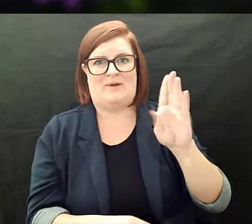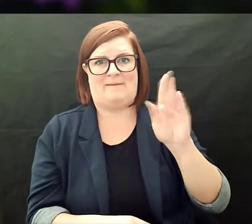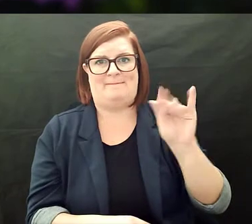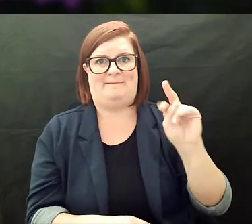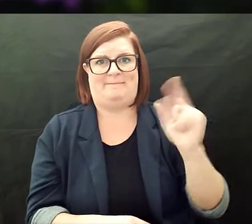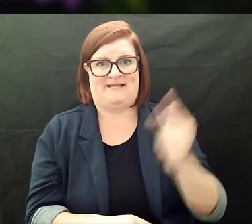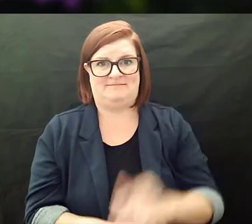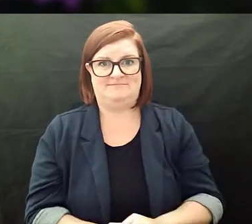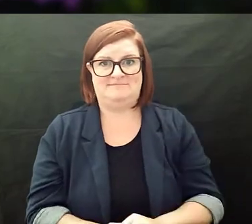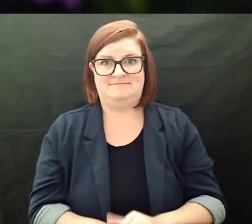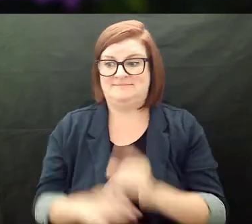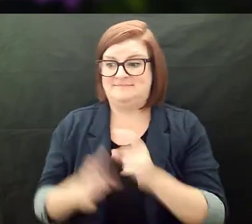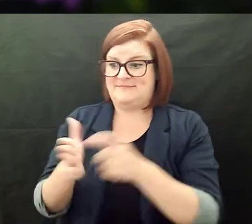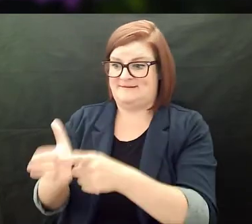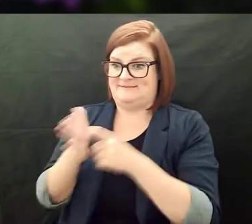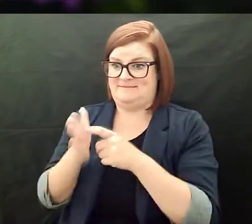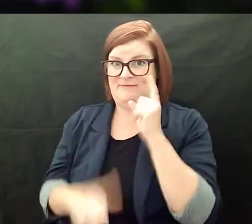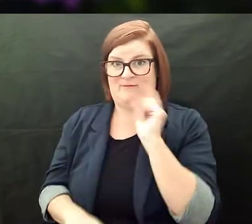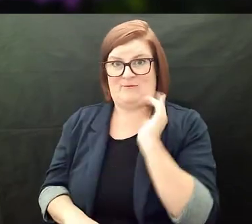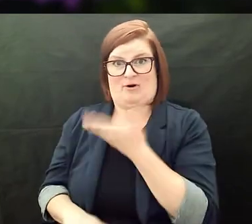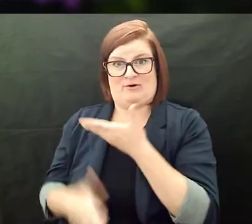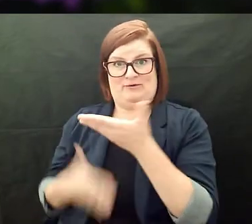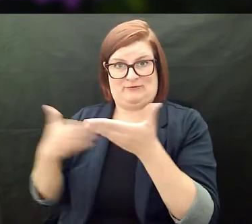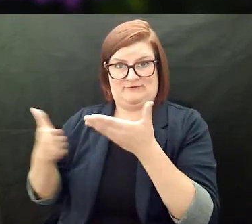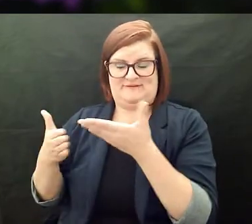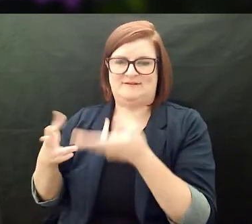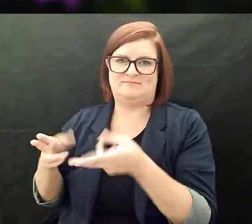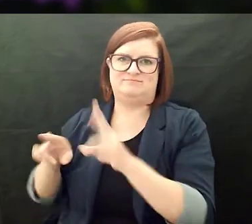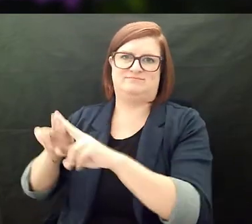The demand for our services are increasing.